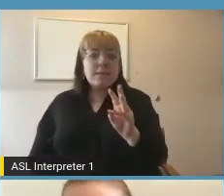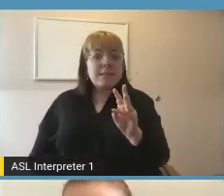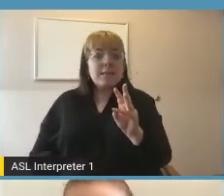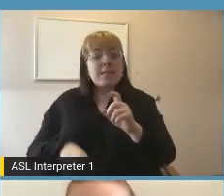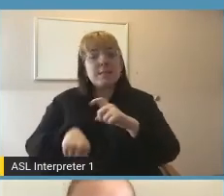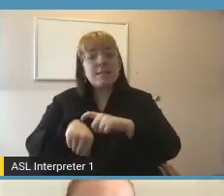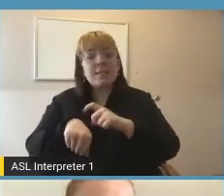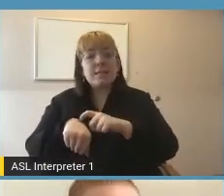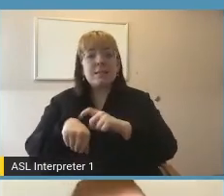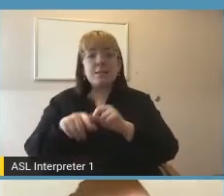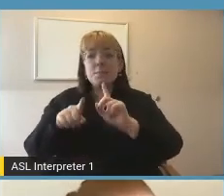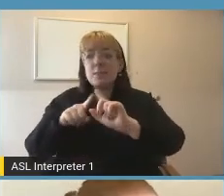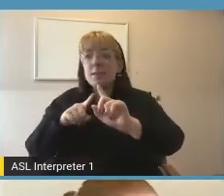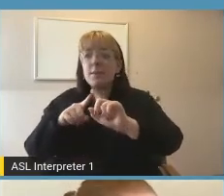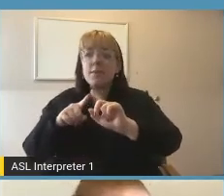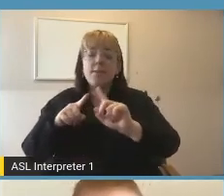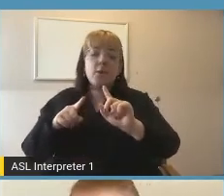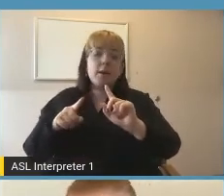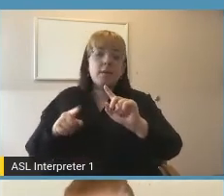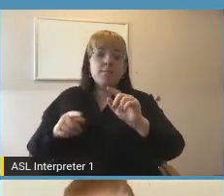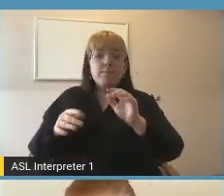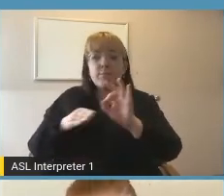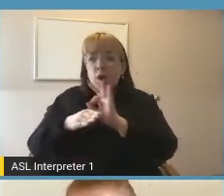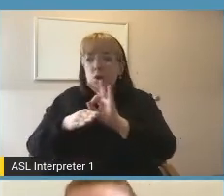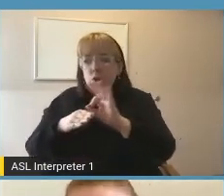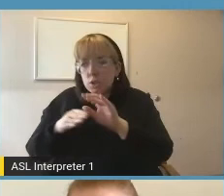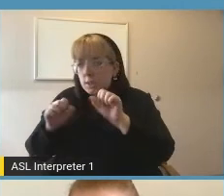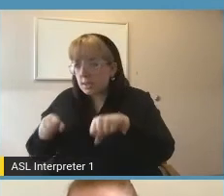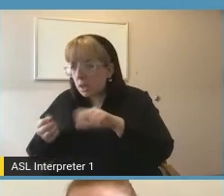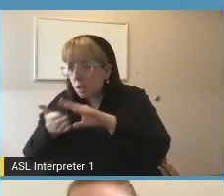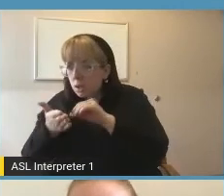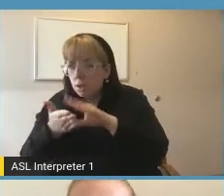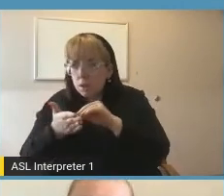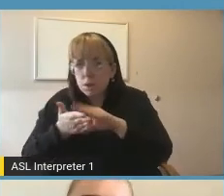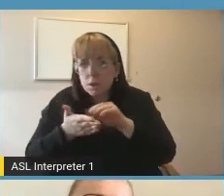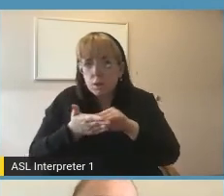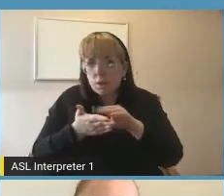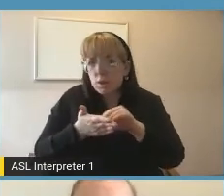of the time. Most of these software have a lot of different tools but you're going to